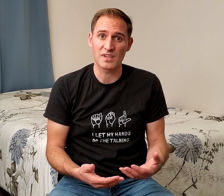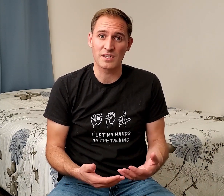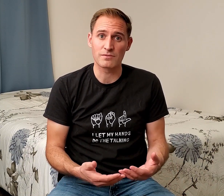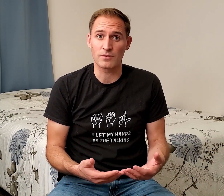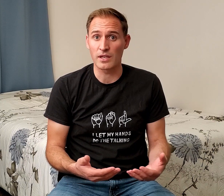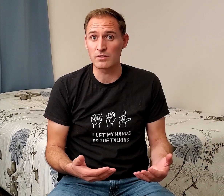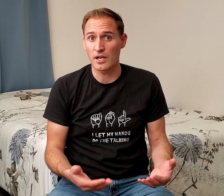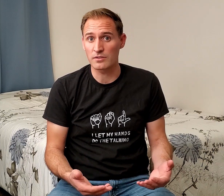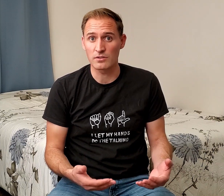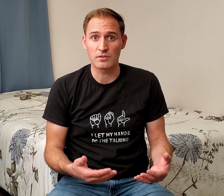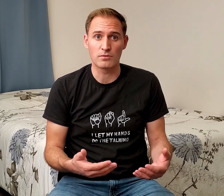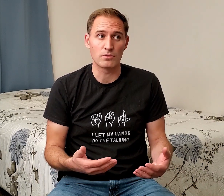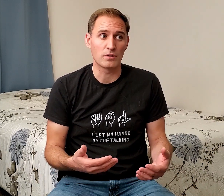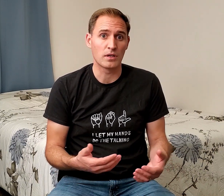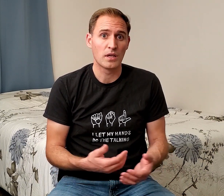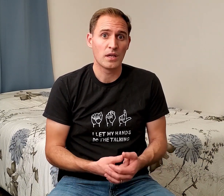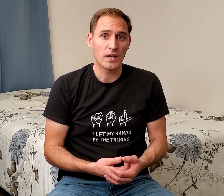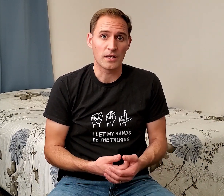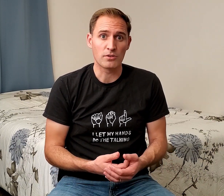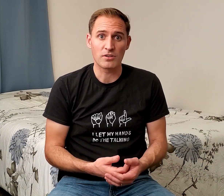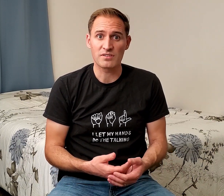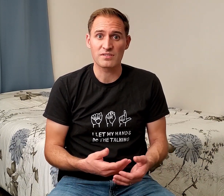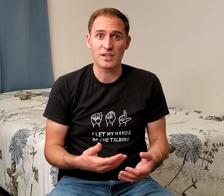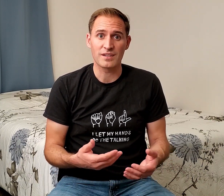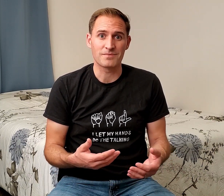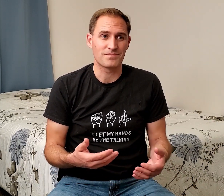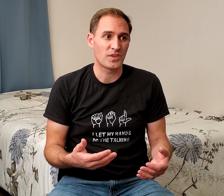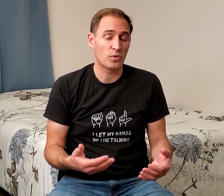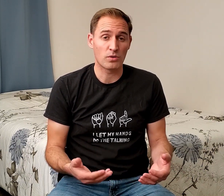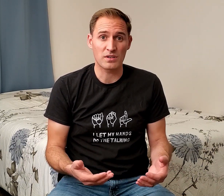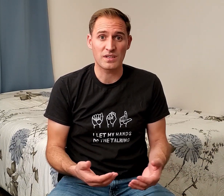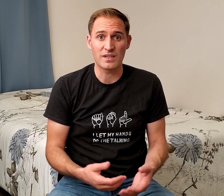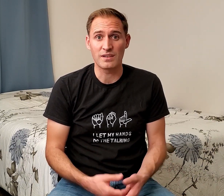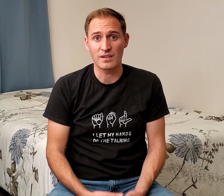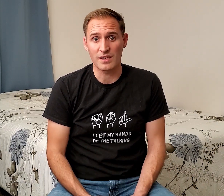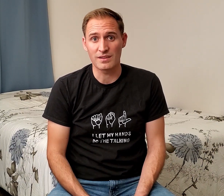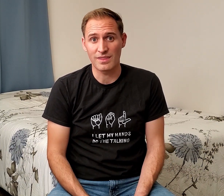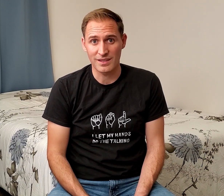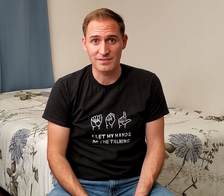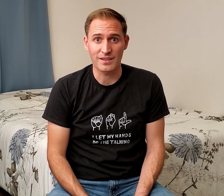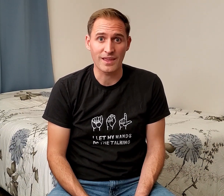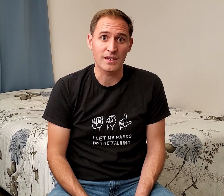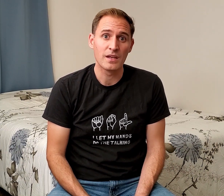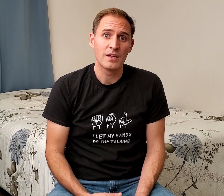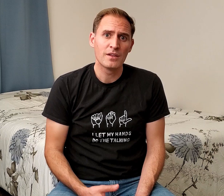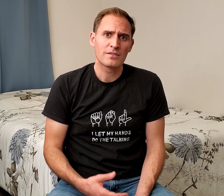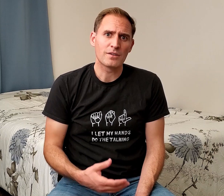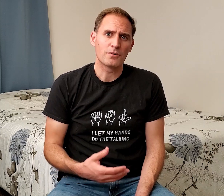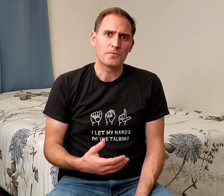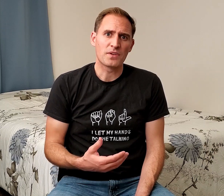signs for like doctor or nurse, quarantine, and things like that. So the